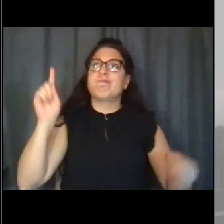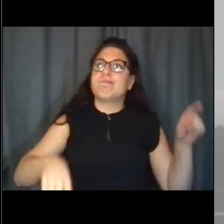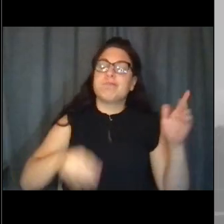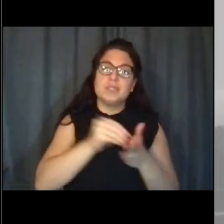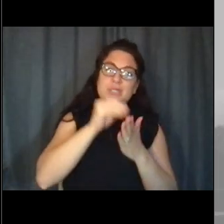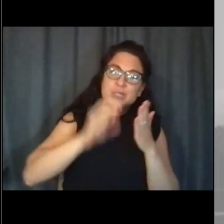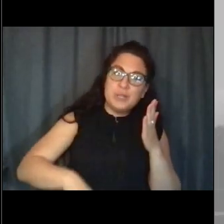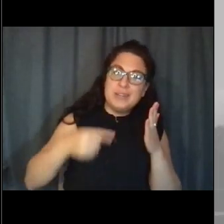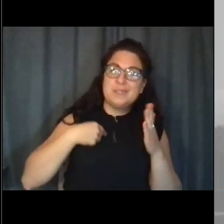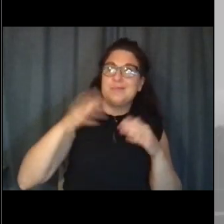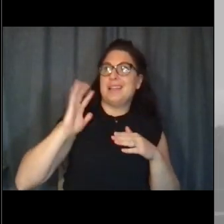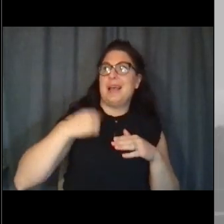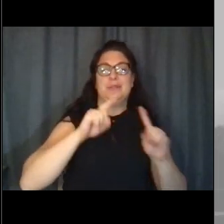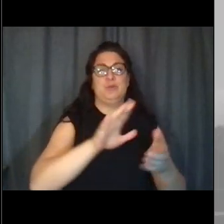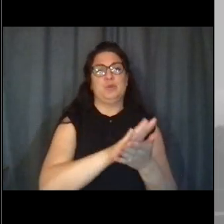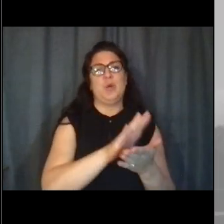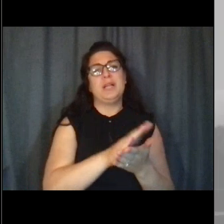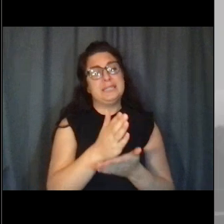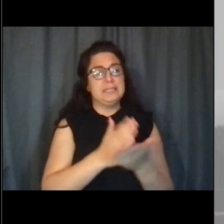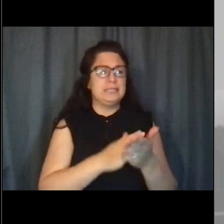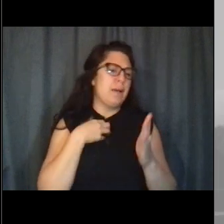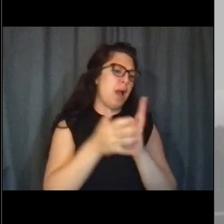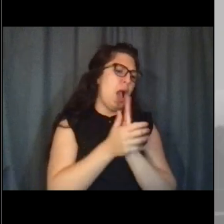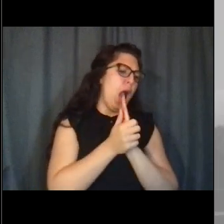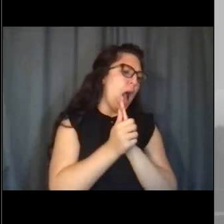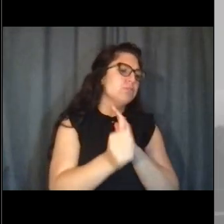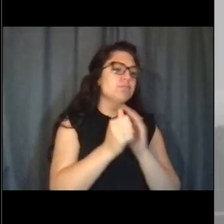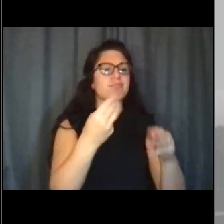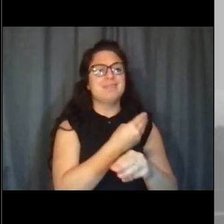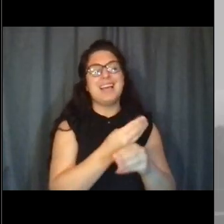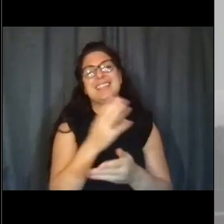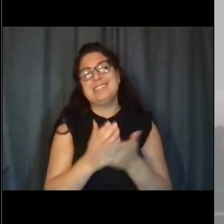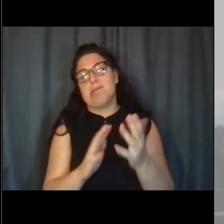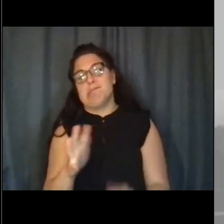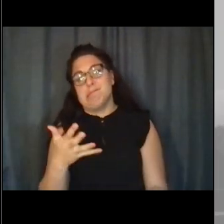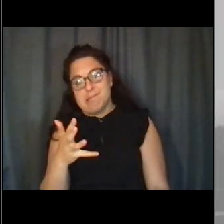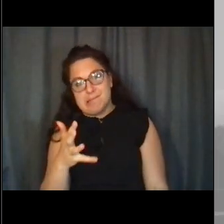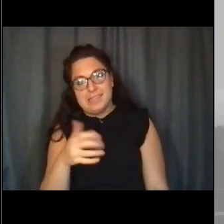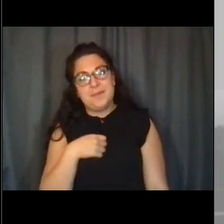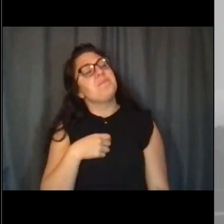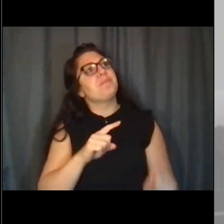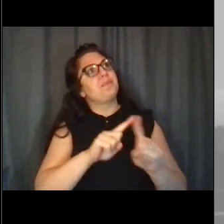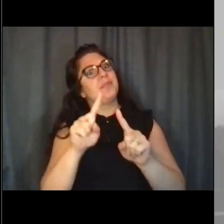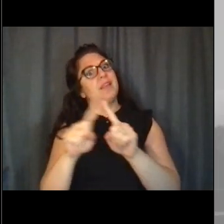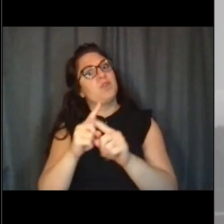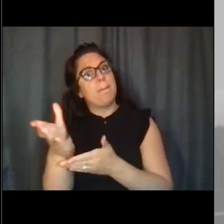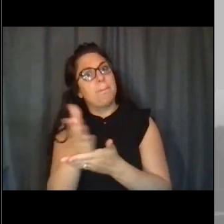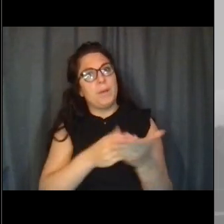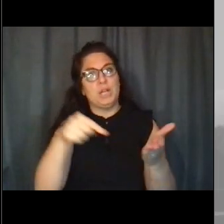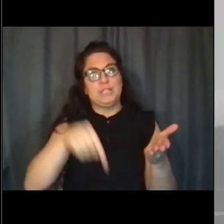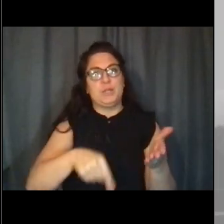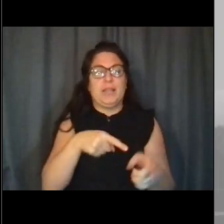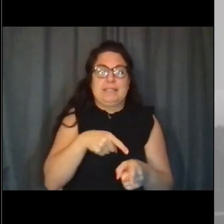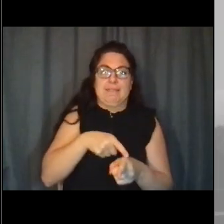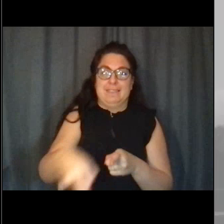and some weren't that great at math. And there are a lot of different aspects to the field of meteorology. And there are a lot of different people that are working on different things.